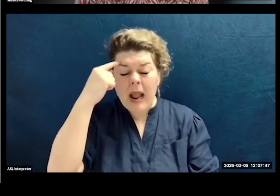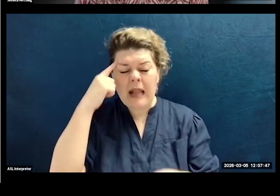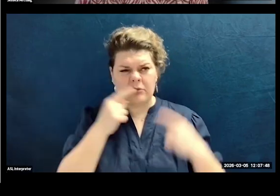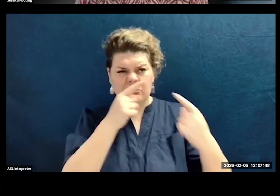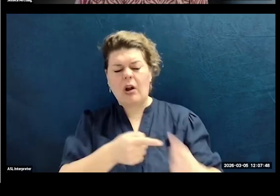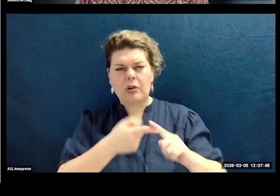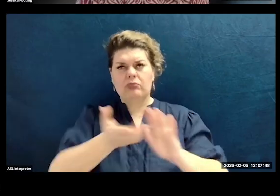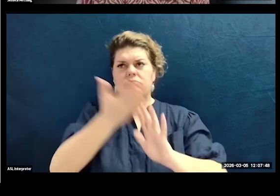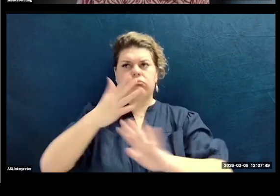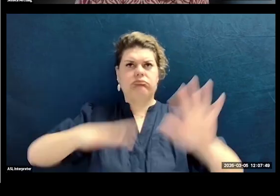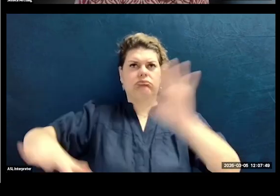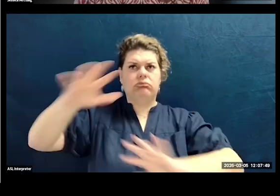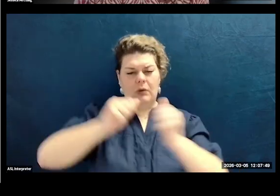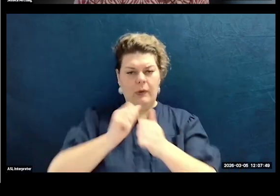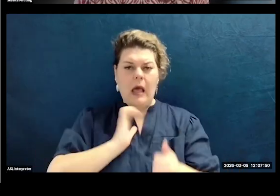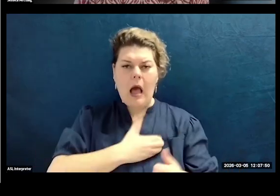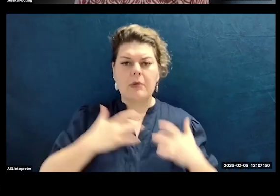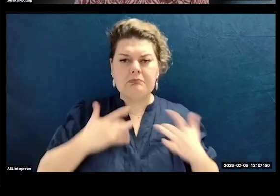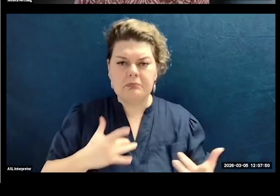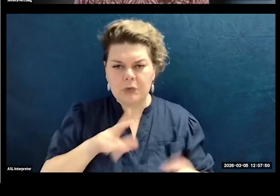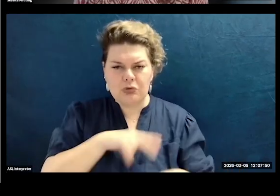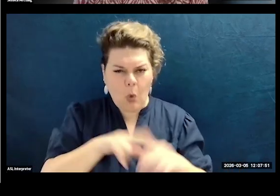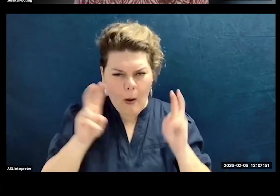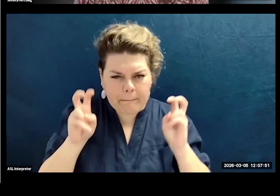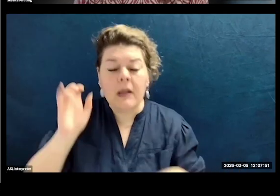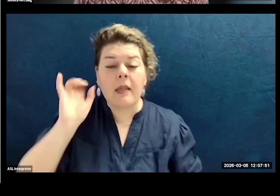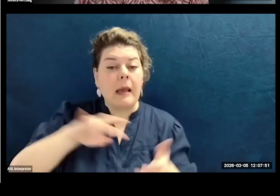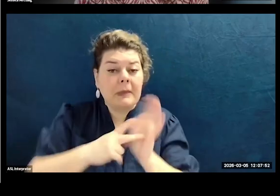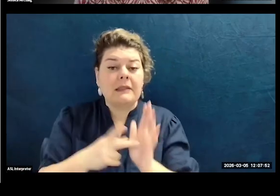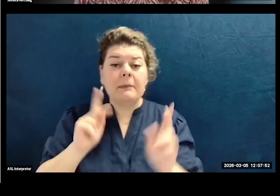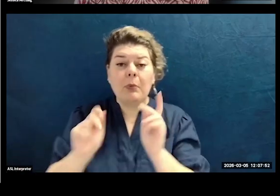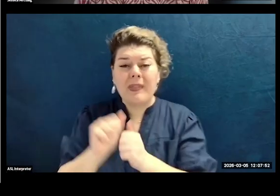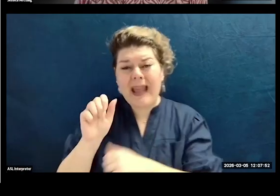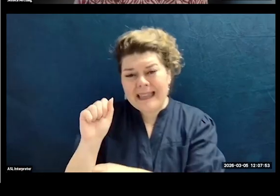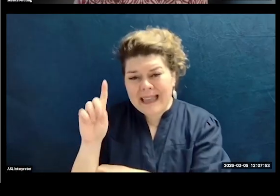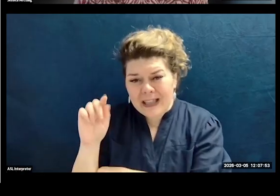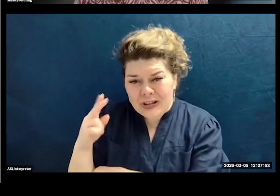and technological norms and this can include individuals with ADHD, autism,